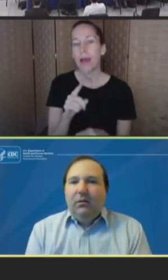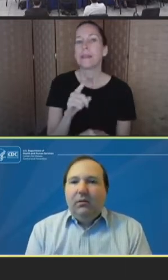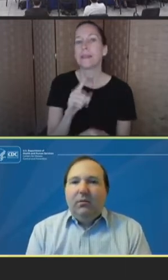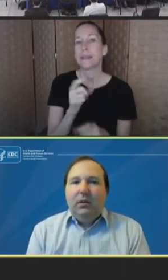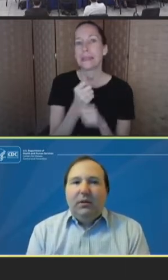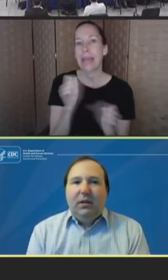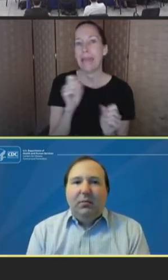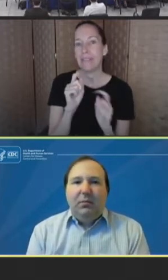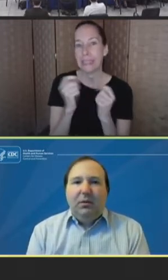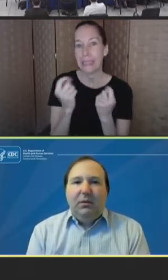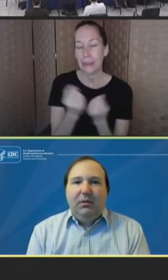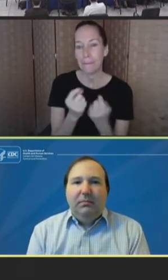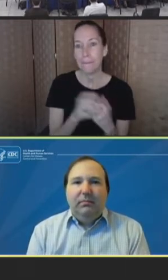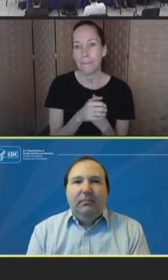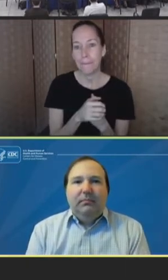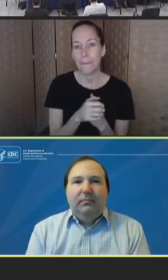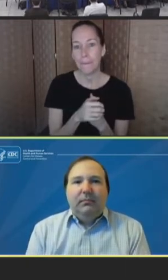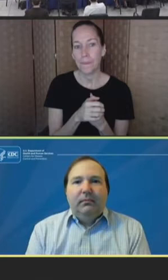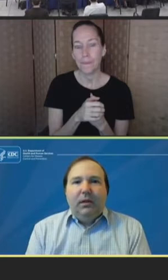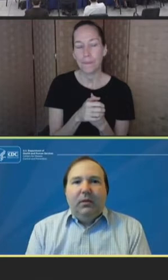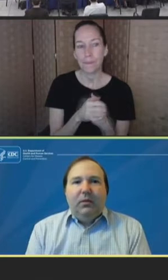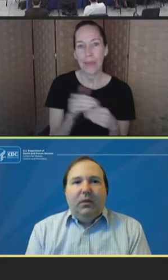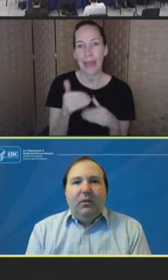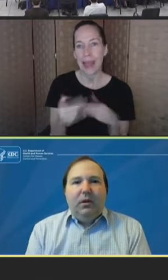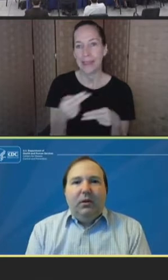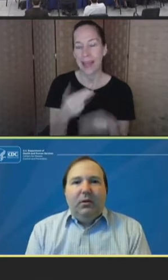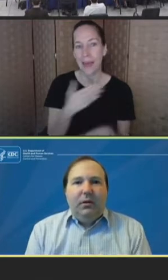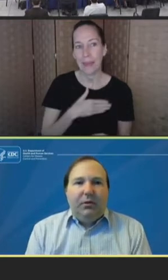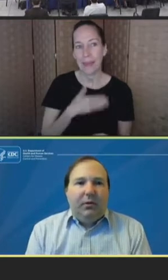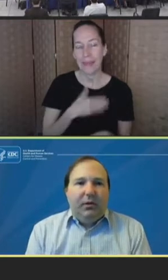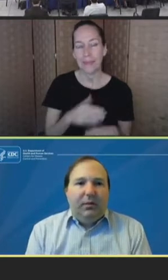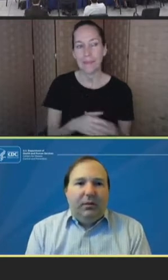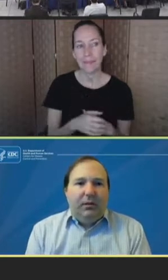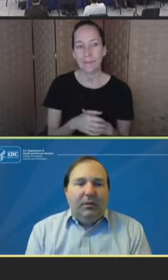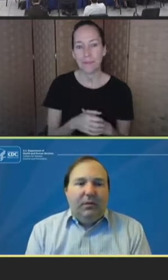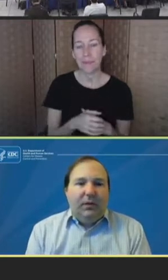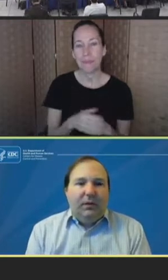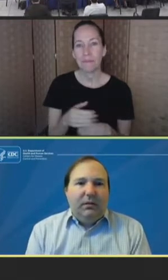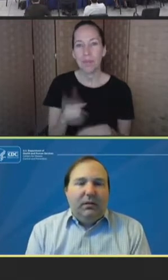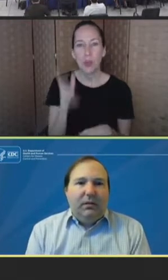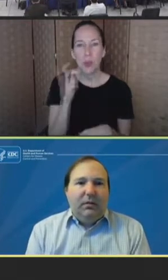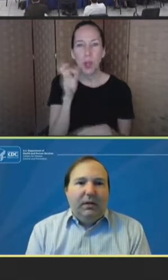So next slide, please. So I know you heard yesterday about some of the vaccine